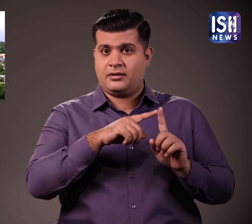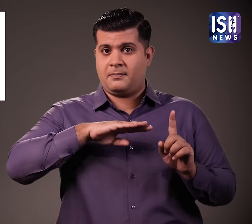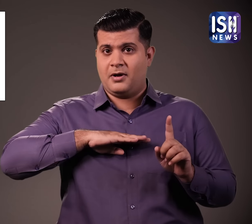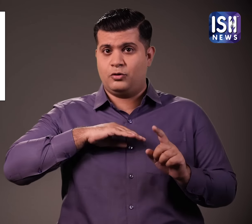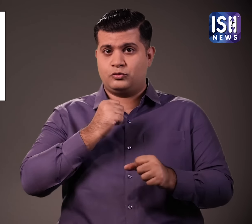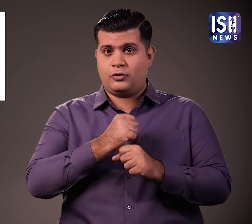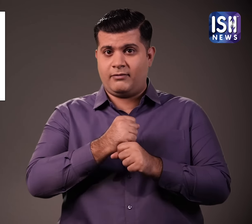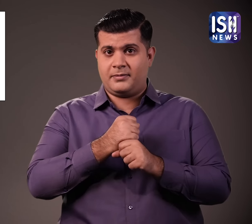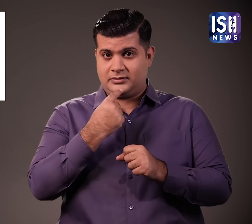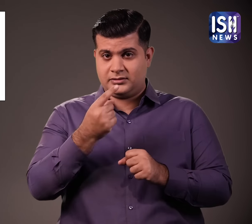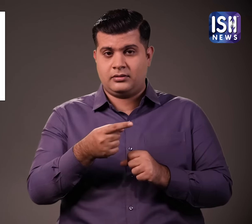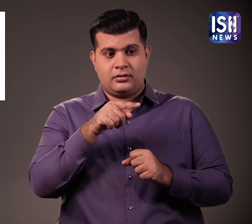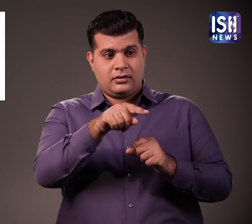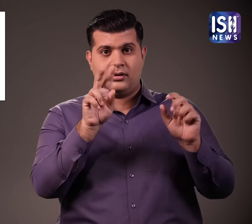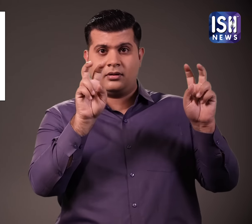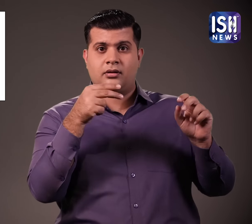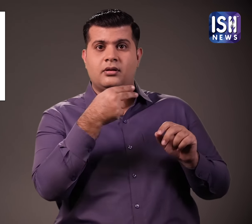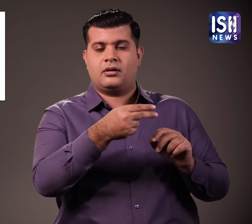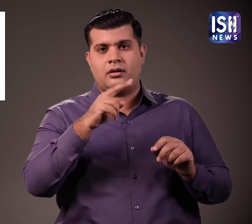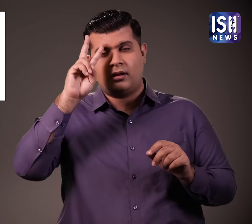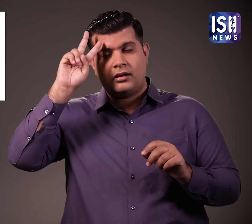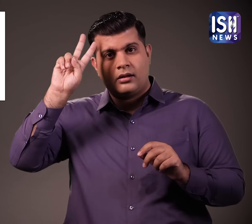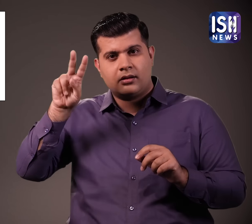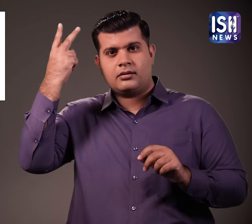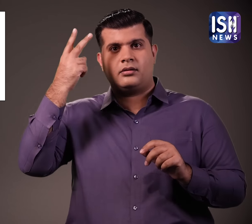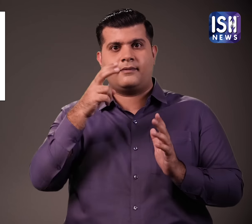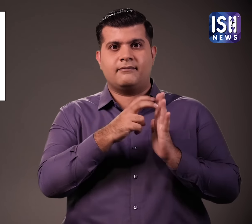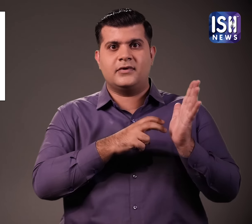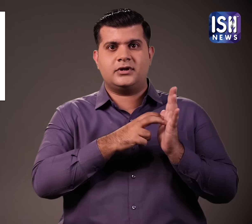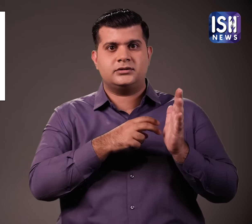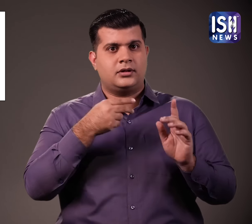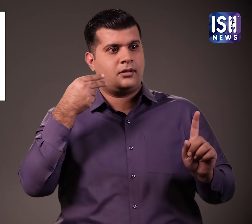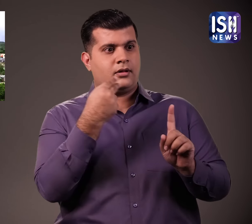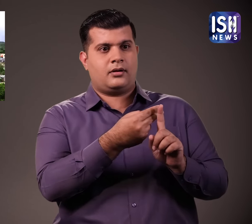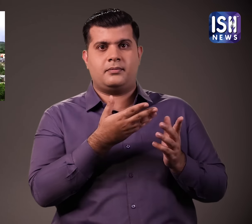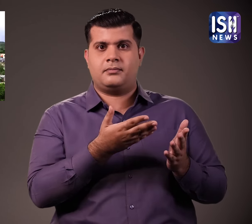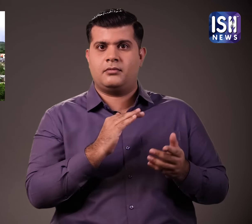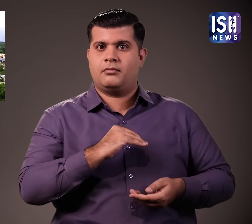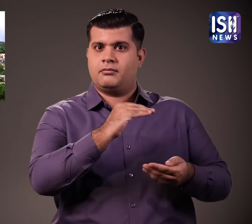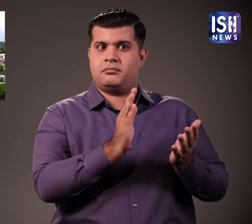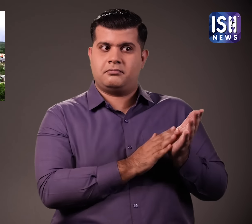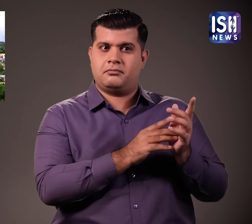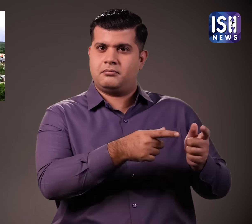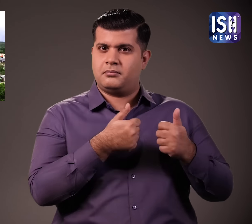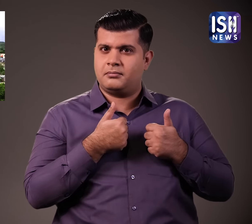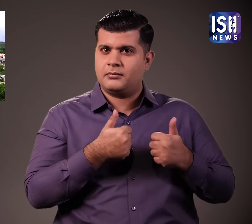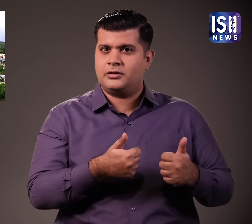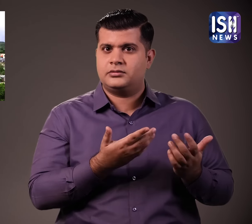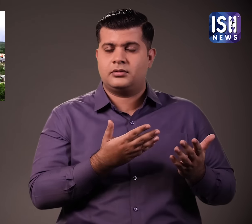The village has earned the title of ‘Ideal Village’ by the Maharashtra government.’